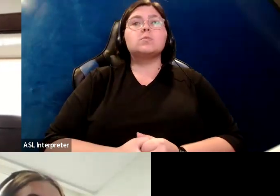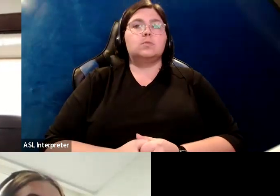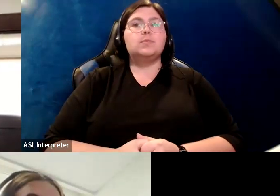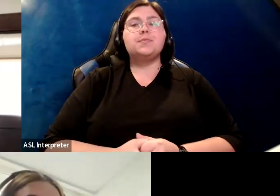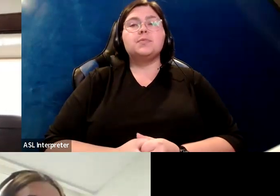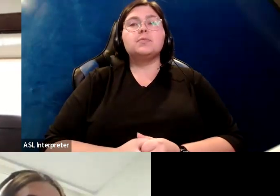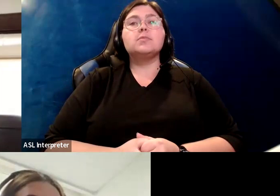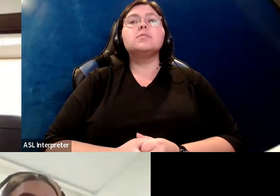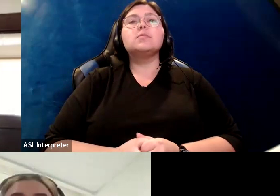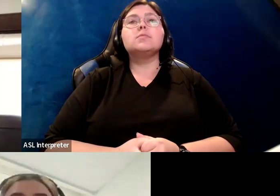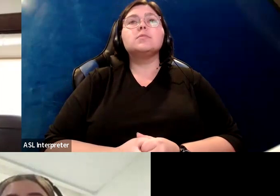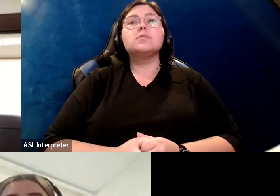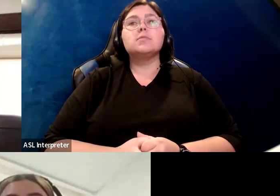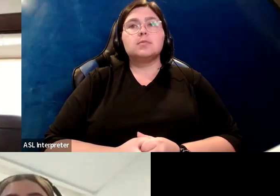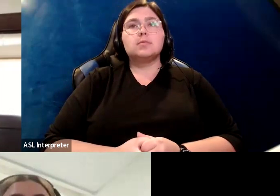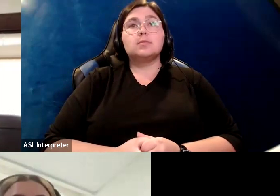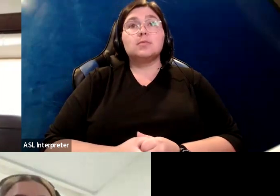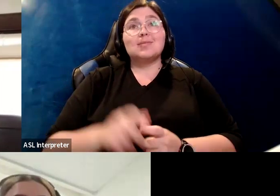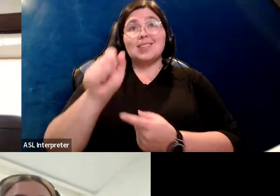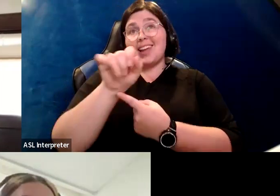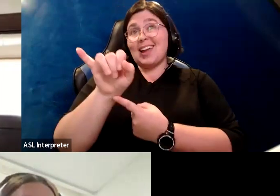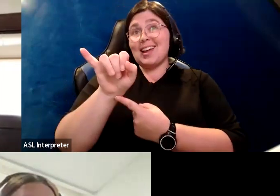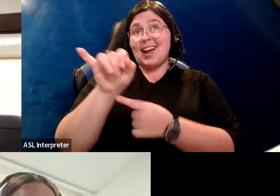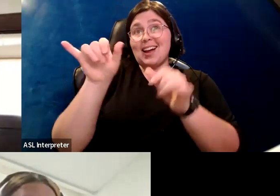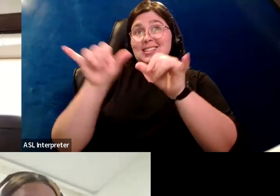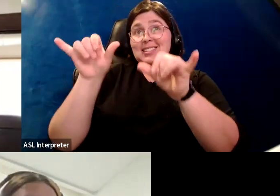AI systems are only as good as the data you feed it.